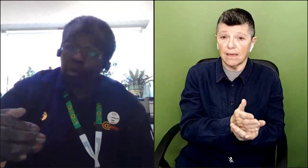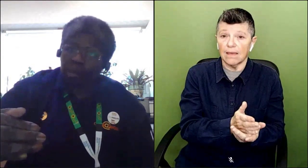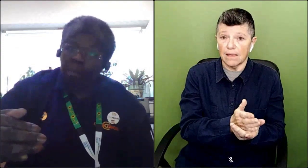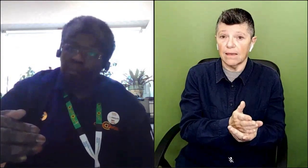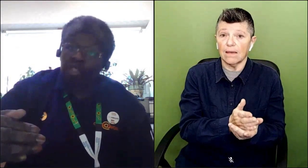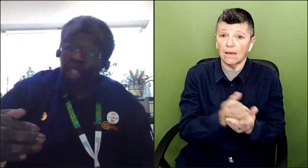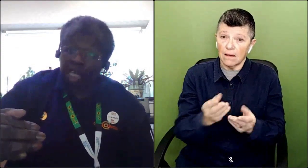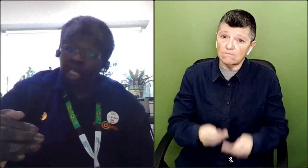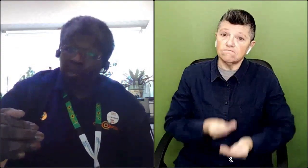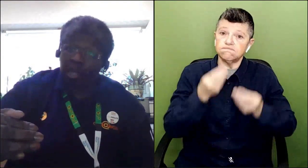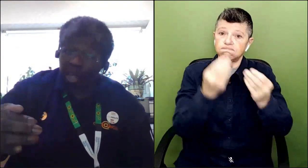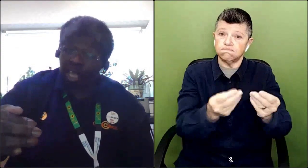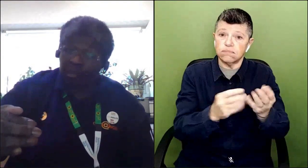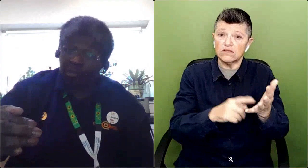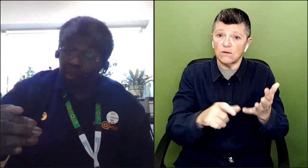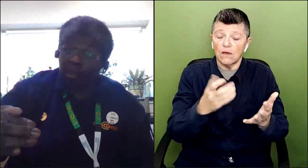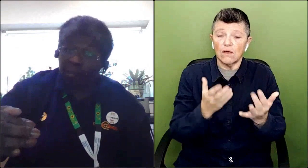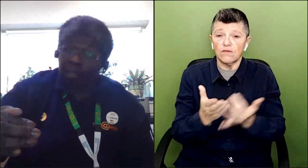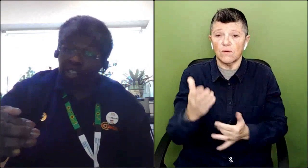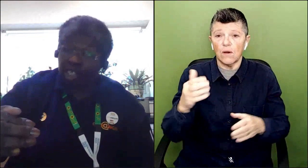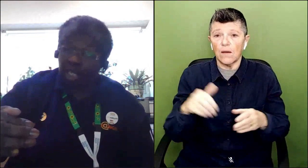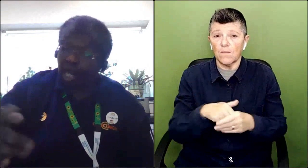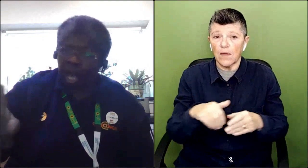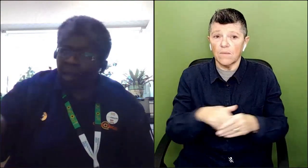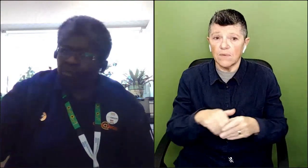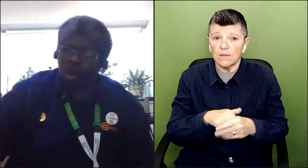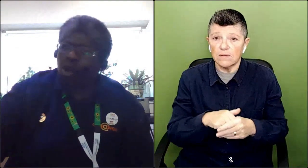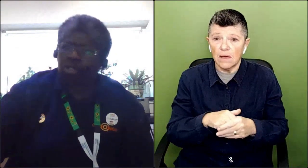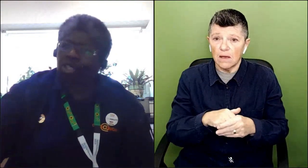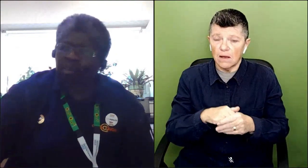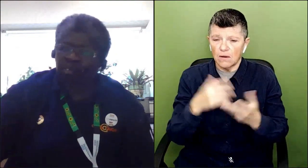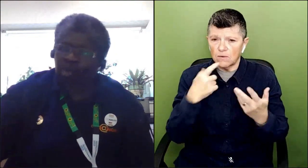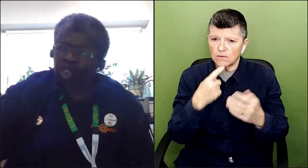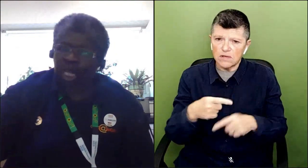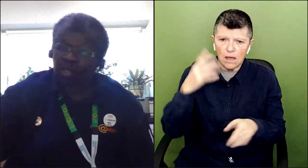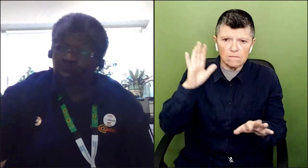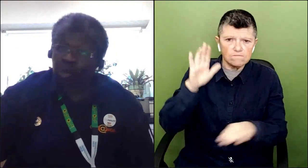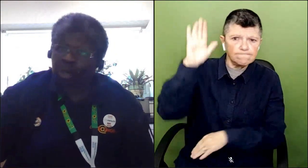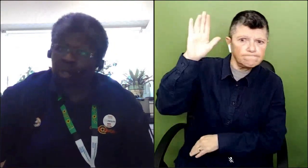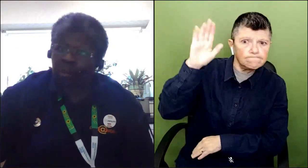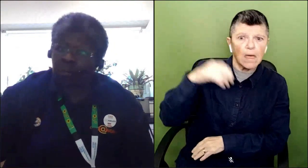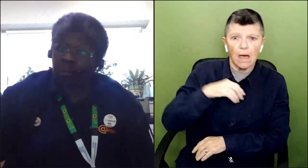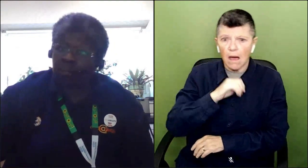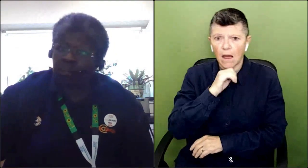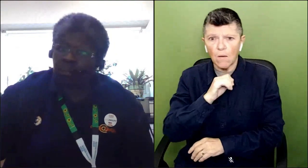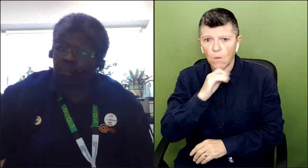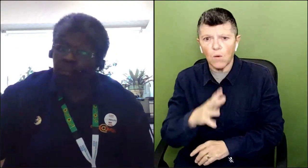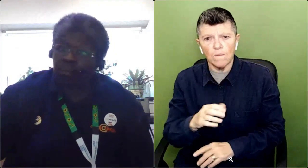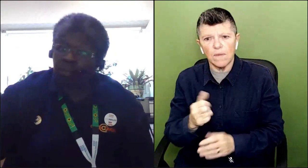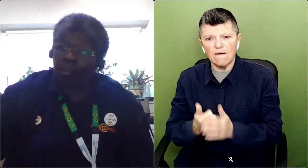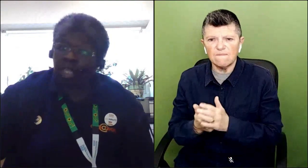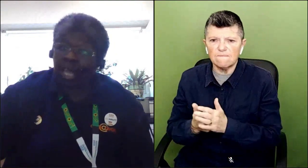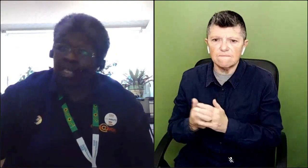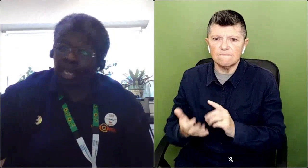a member standing up and saying I'm not going to be forced out of work, and at that time,